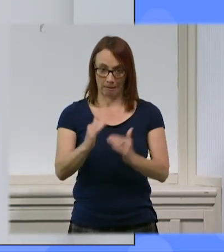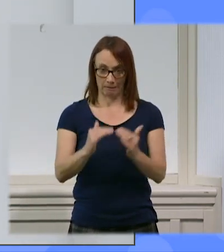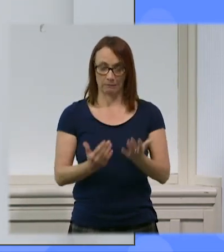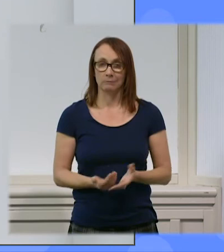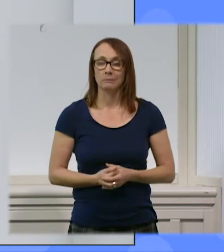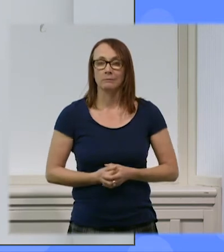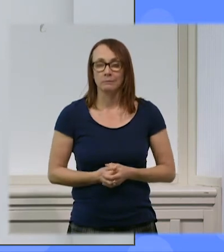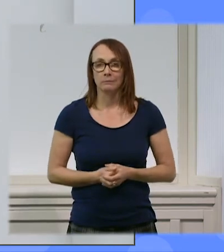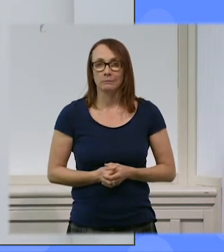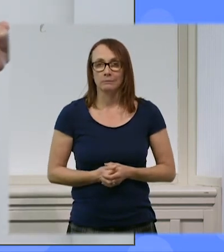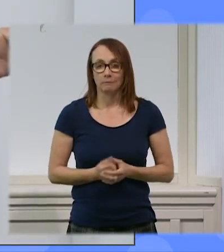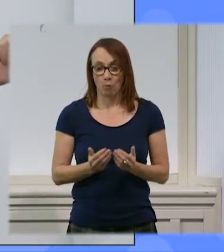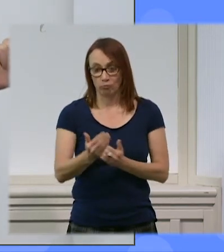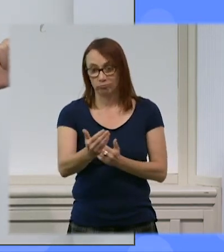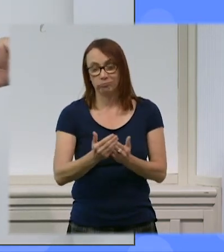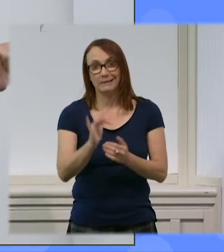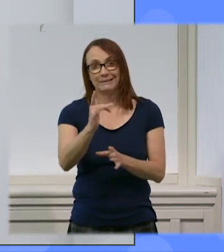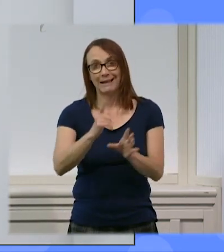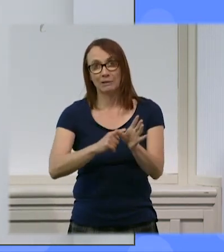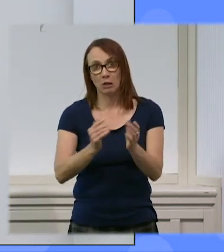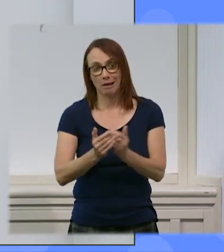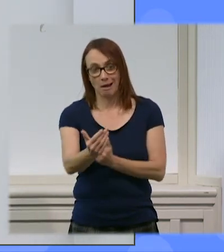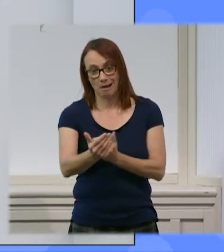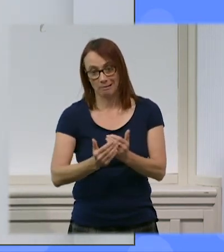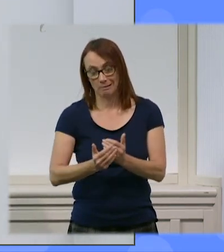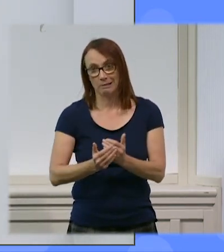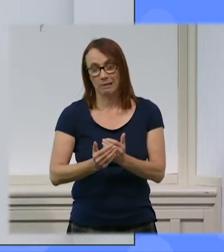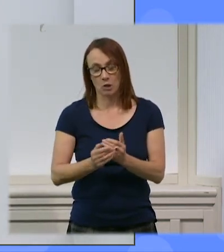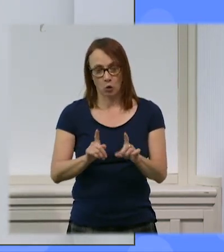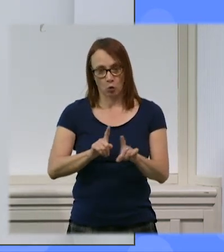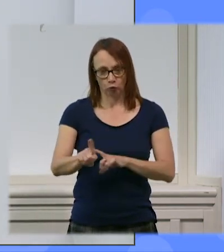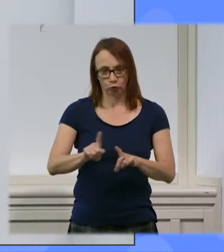over the next 10 years we're trying to improve the fabric of pretty much every